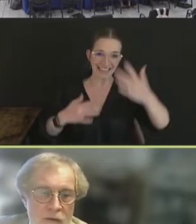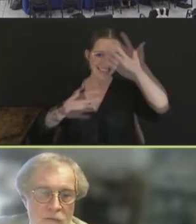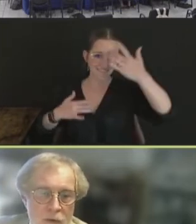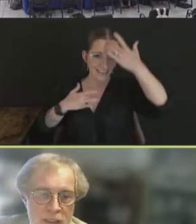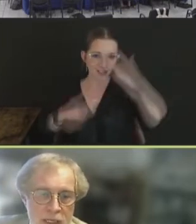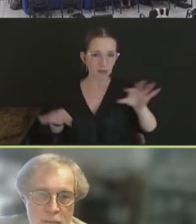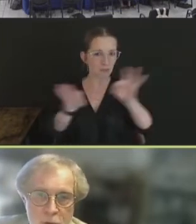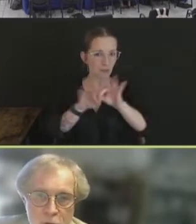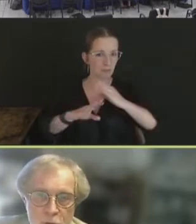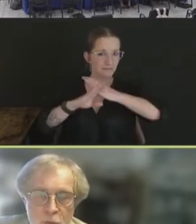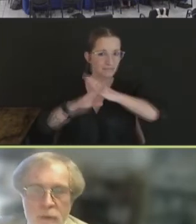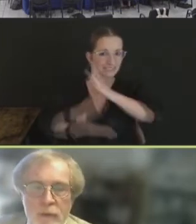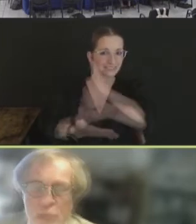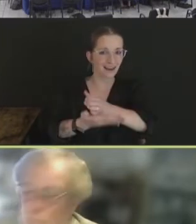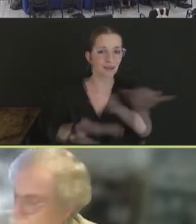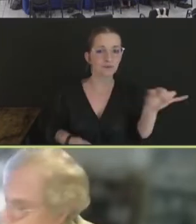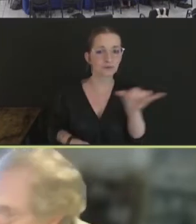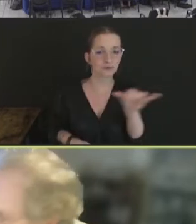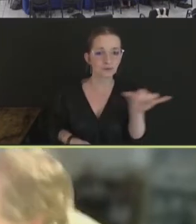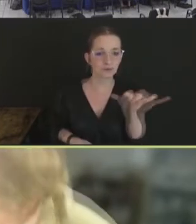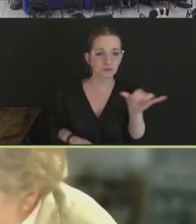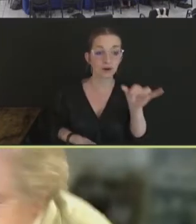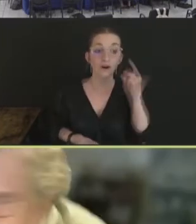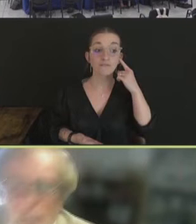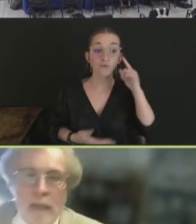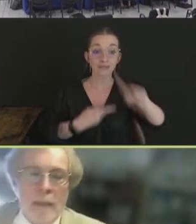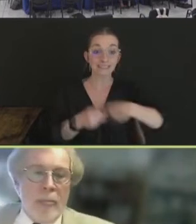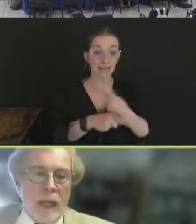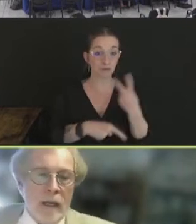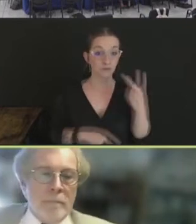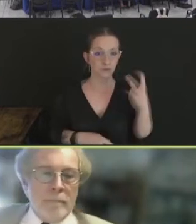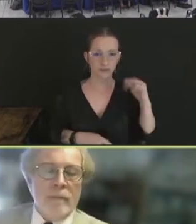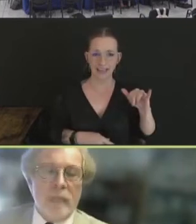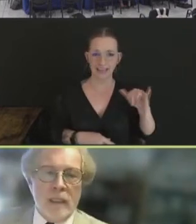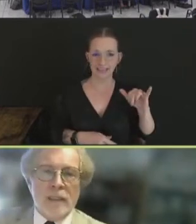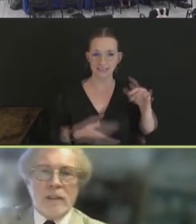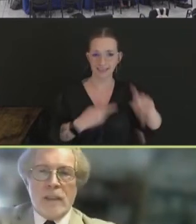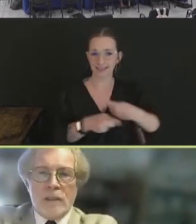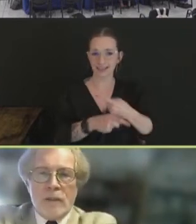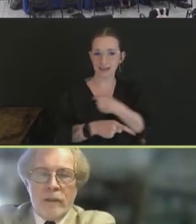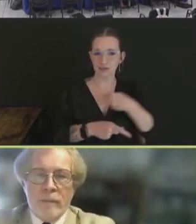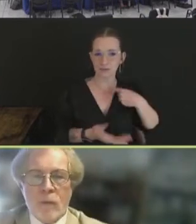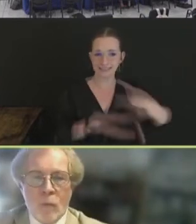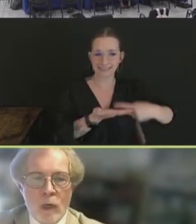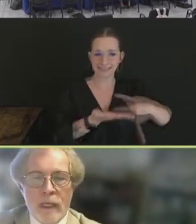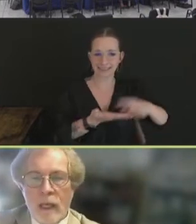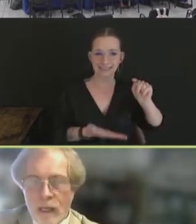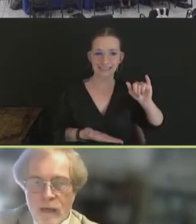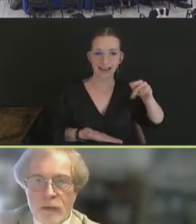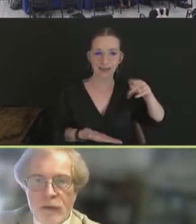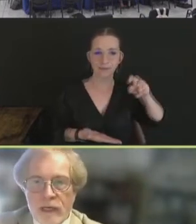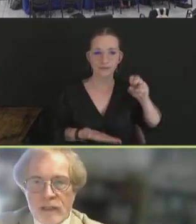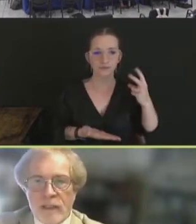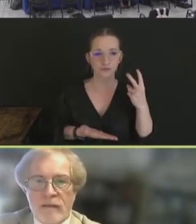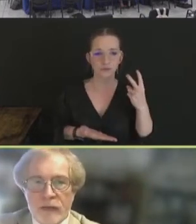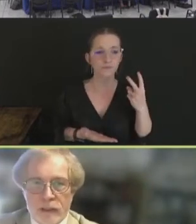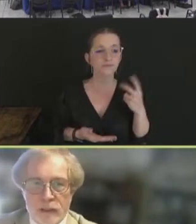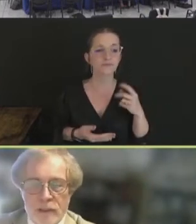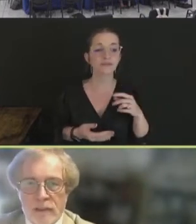And for type two, which what we're discussing, it's only about one out of 2000 infections